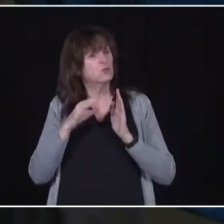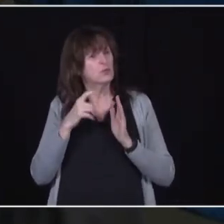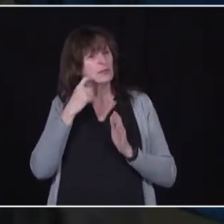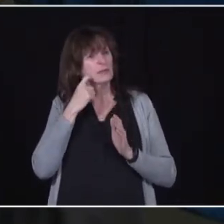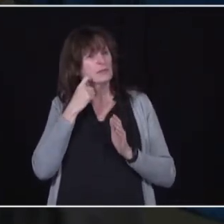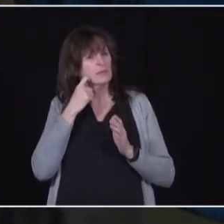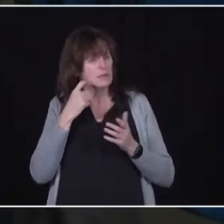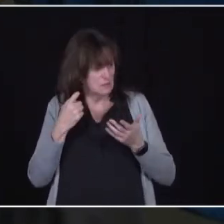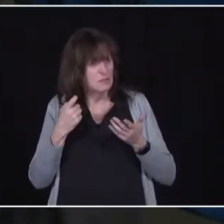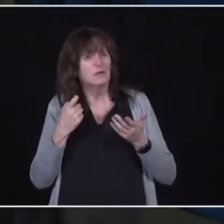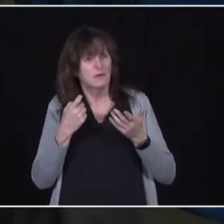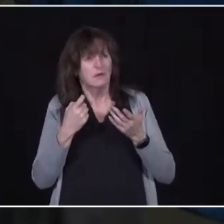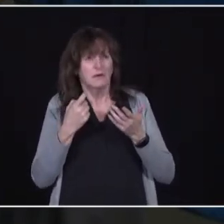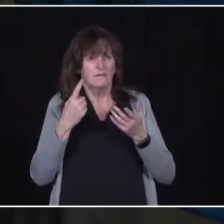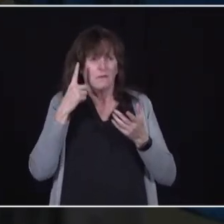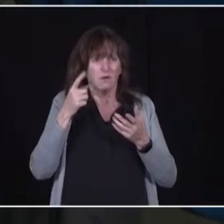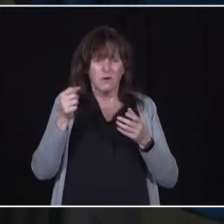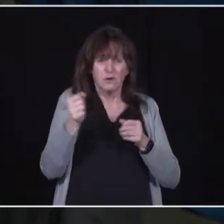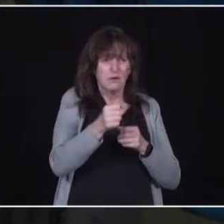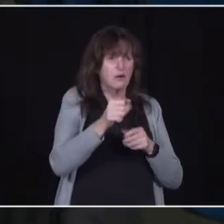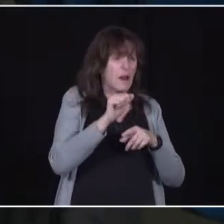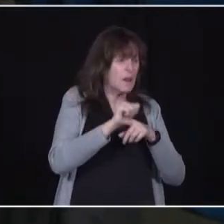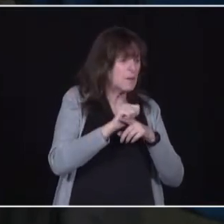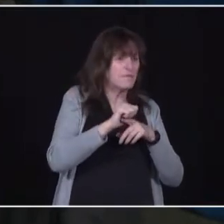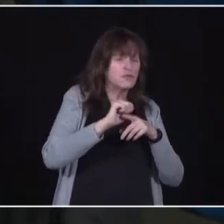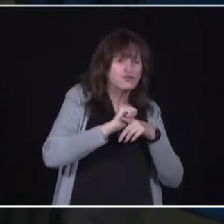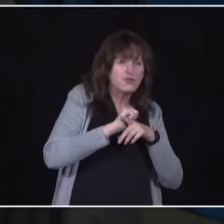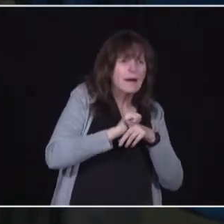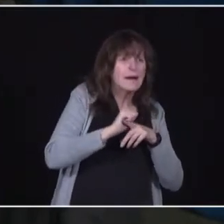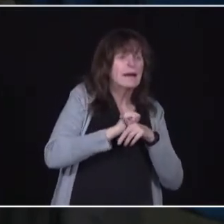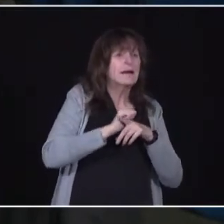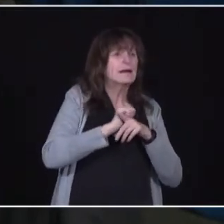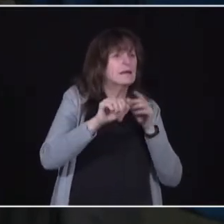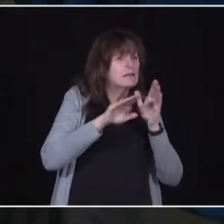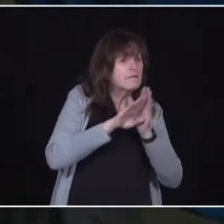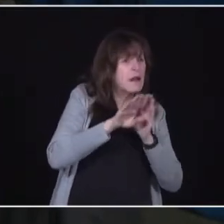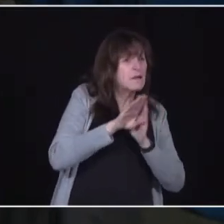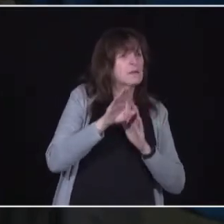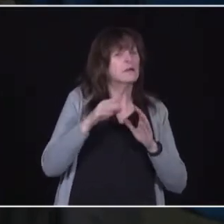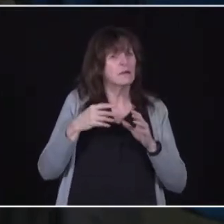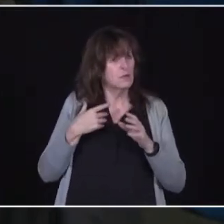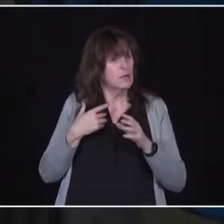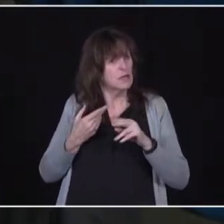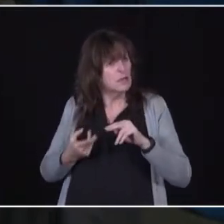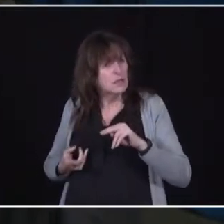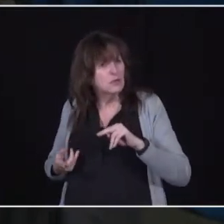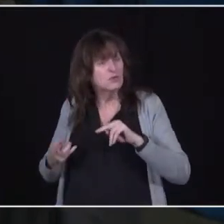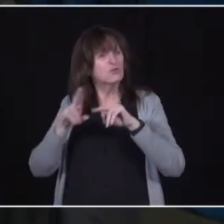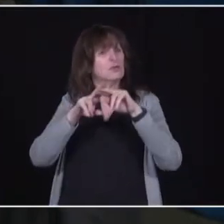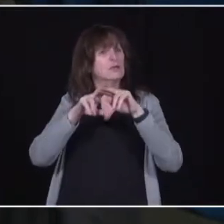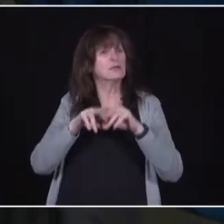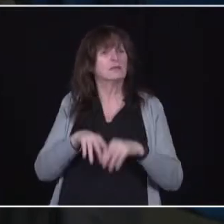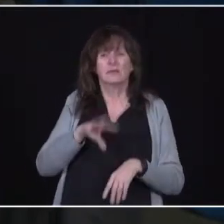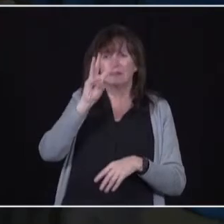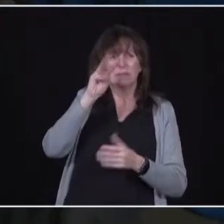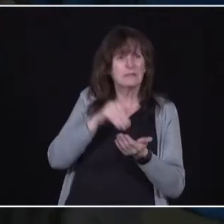and staffing and you can see our commitment. We announced the Willis College 300, the 373 that we announced over the Ministry of